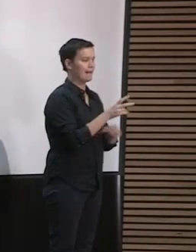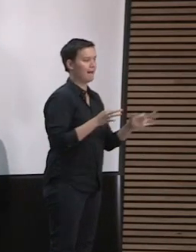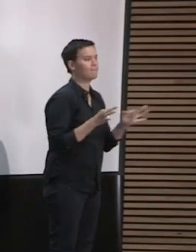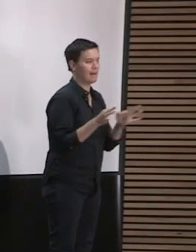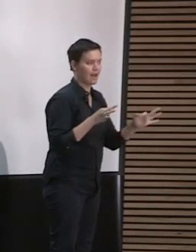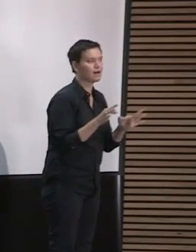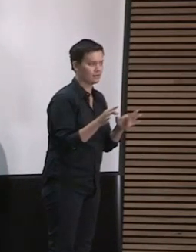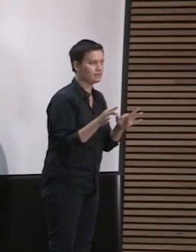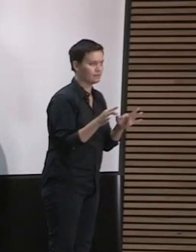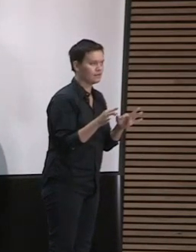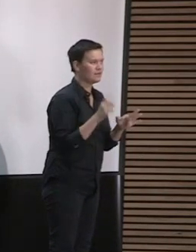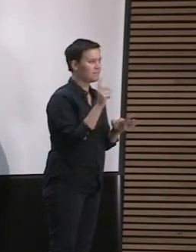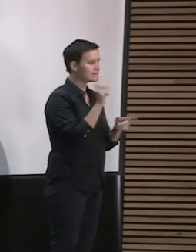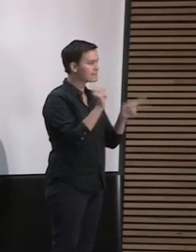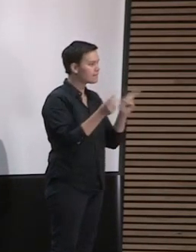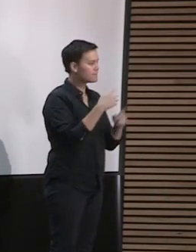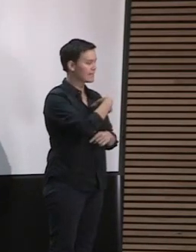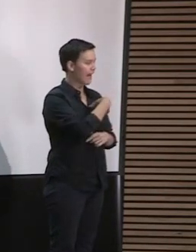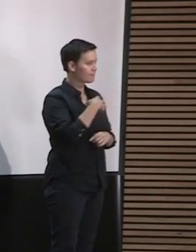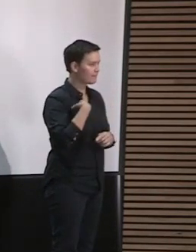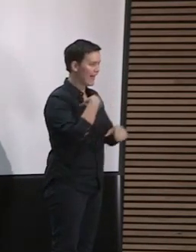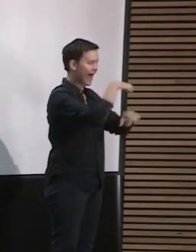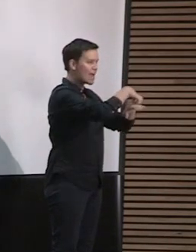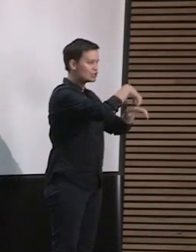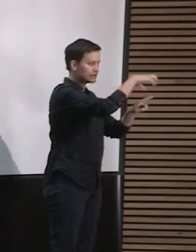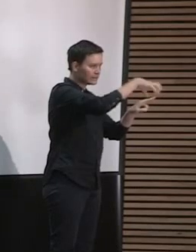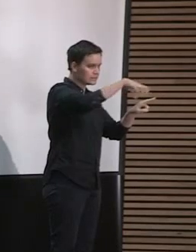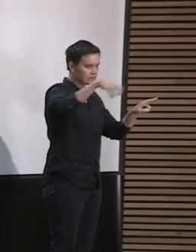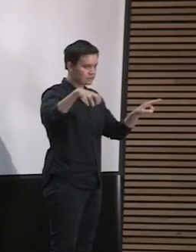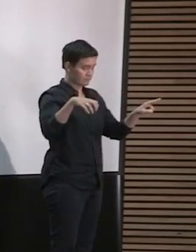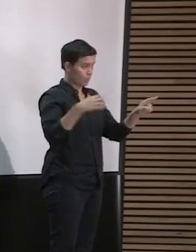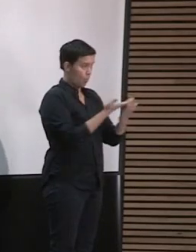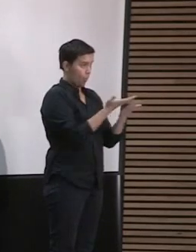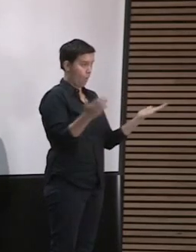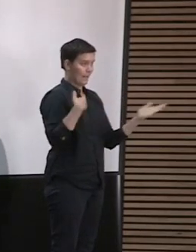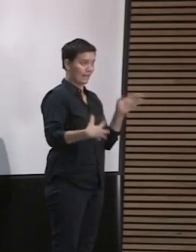resurgence plan rollout and we do need to support them as we implement a system that does